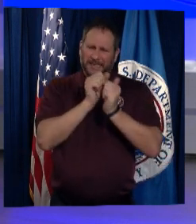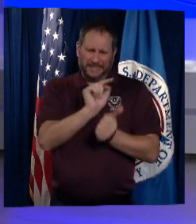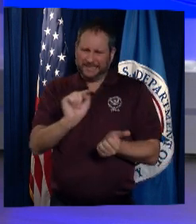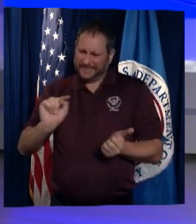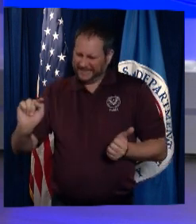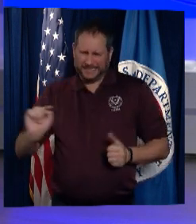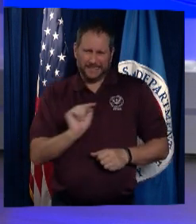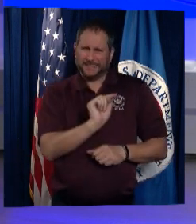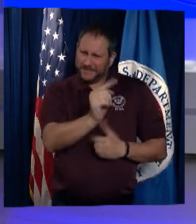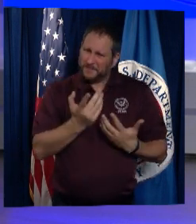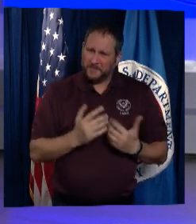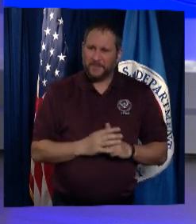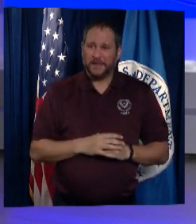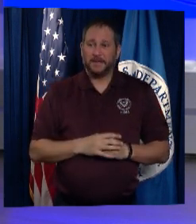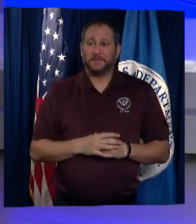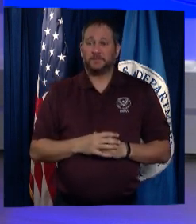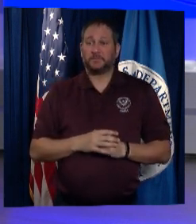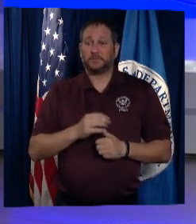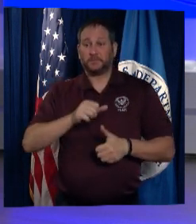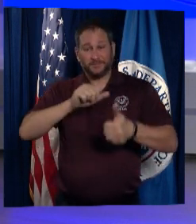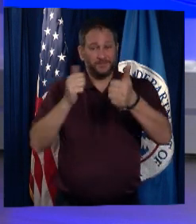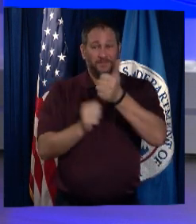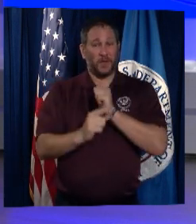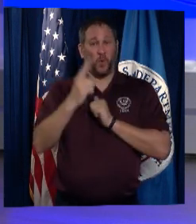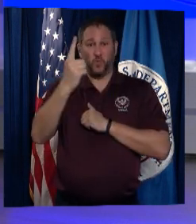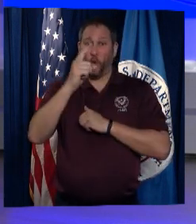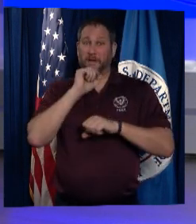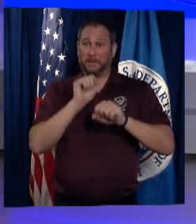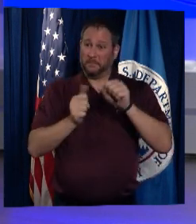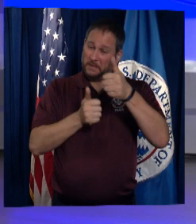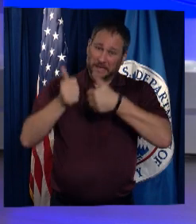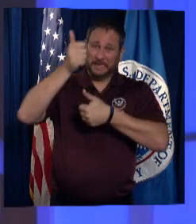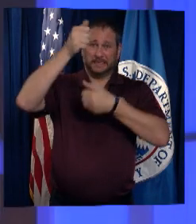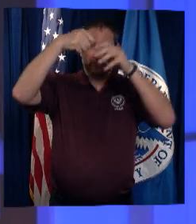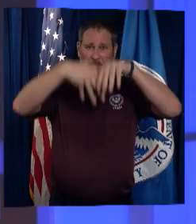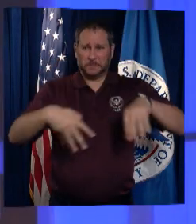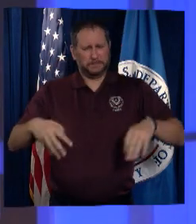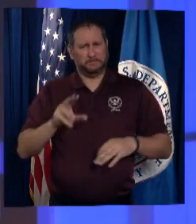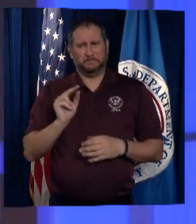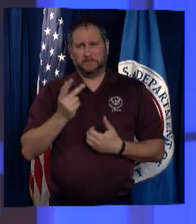times they are separated as the North Star and the Southern Cross. To